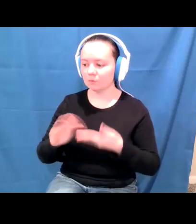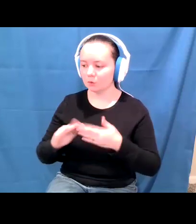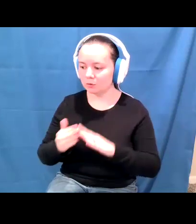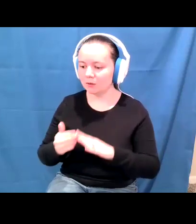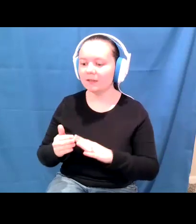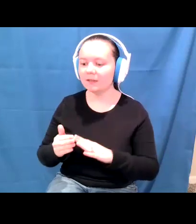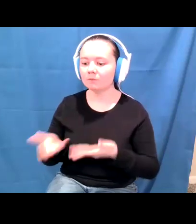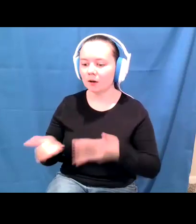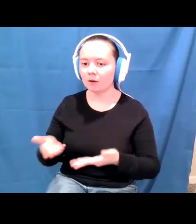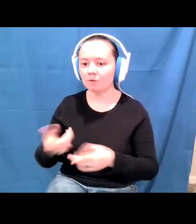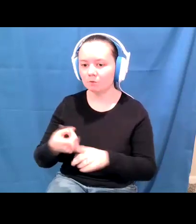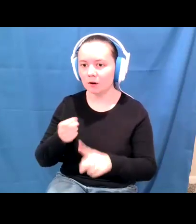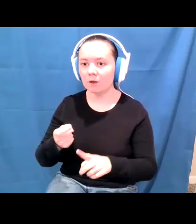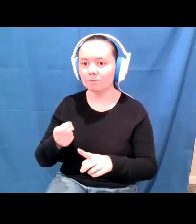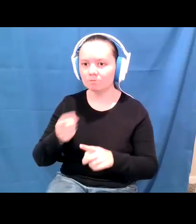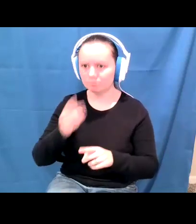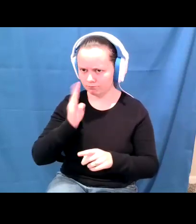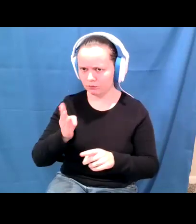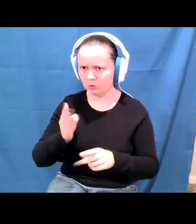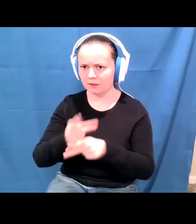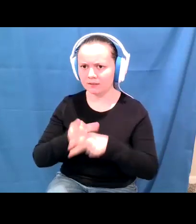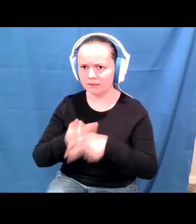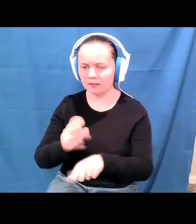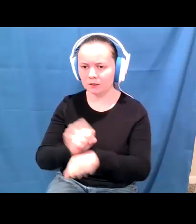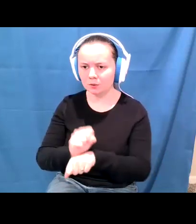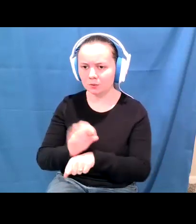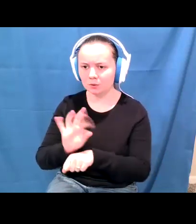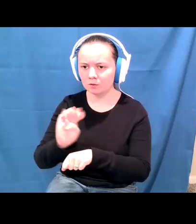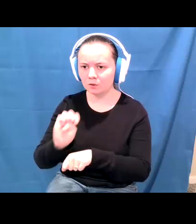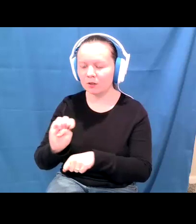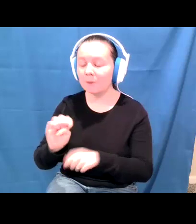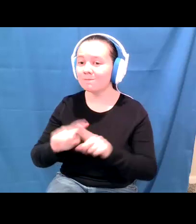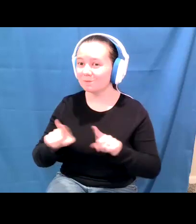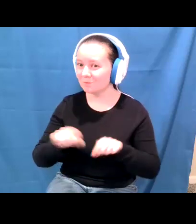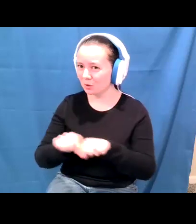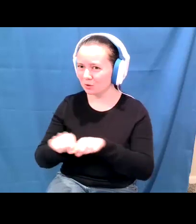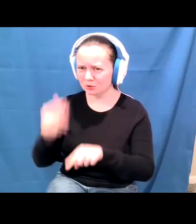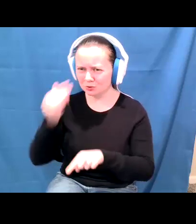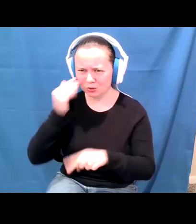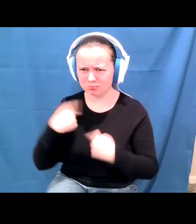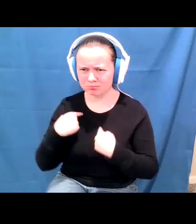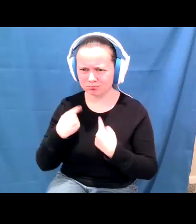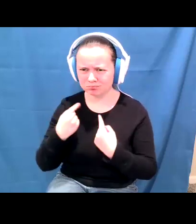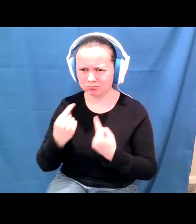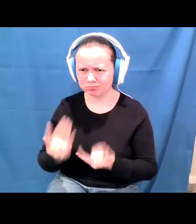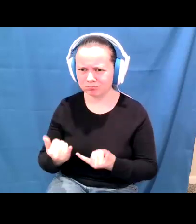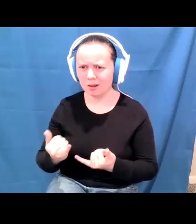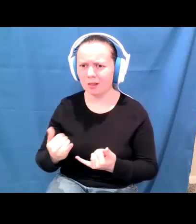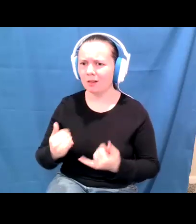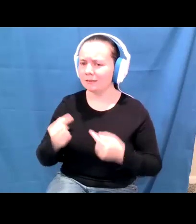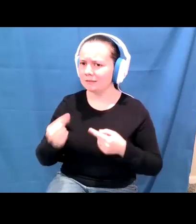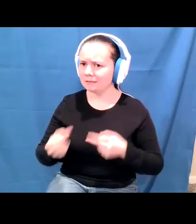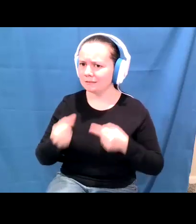We also, unfortunately, know too well the longstanding workforce shortages that reach crisis levels during the pandemic and just continue to grow.